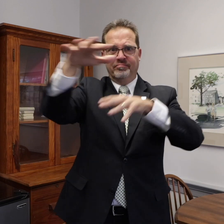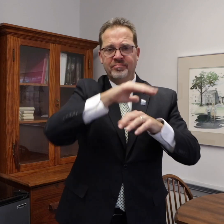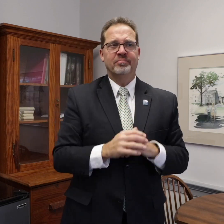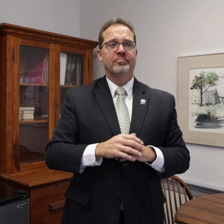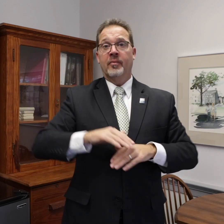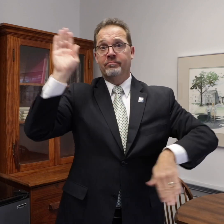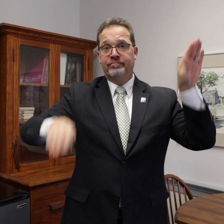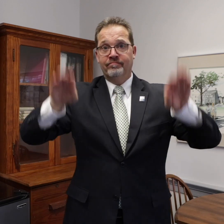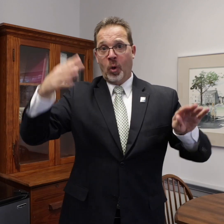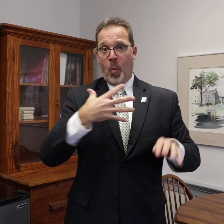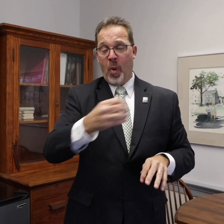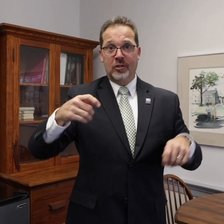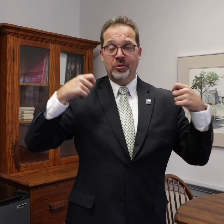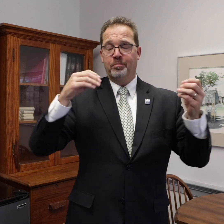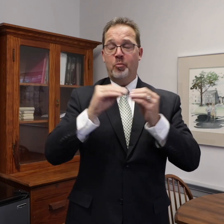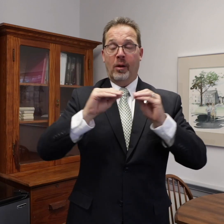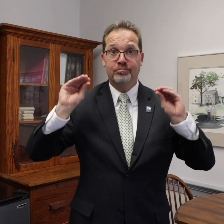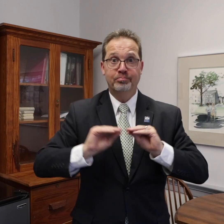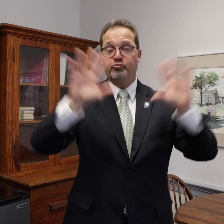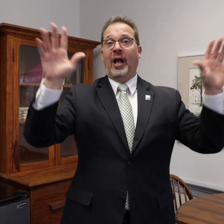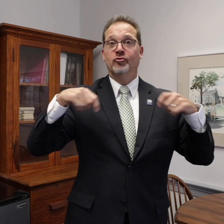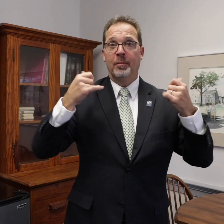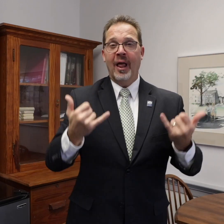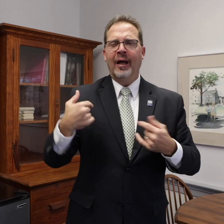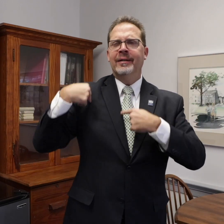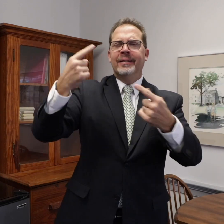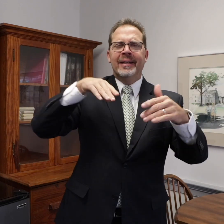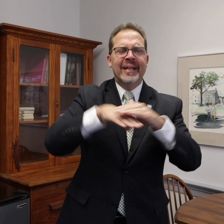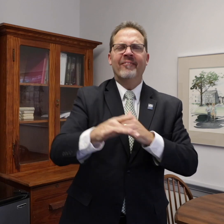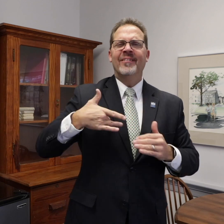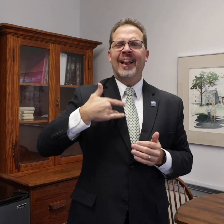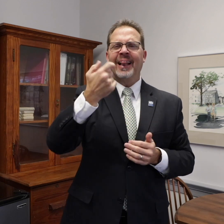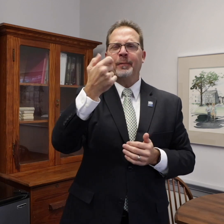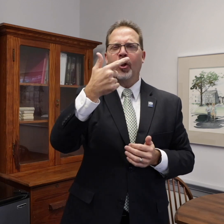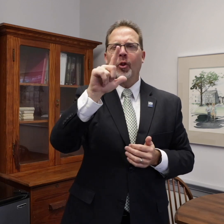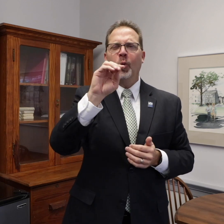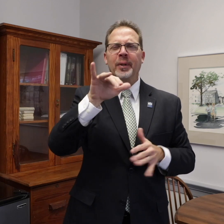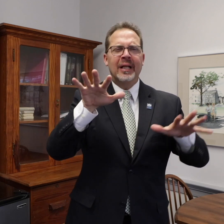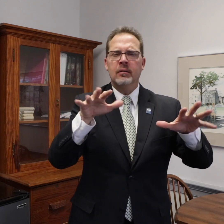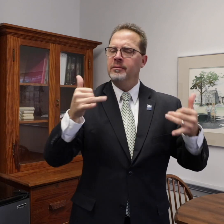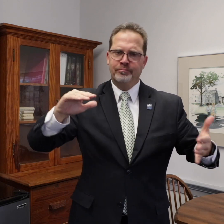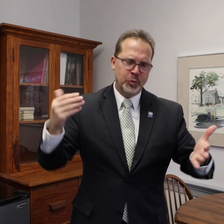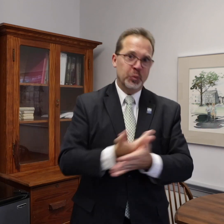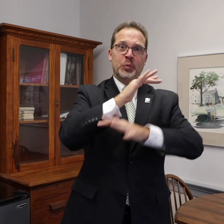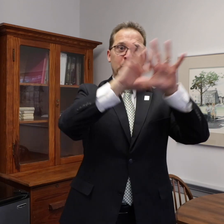renovation, it seemed gloomy in there. We will be getting new banners and brighten up the space with a fresh coat of white